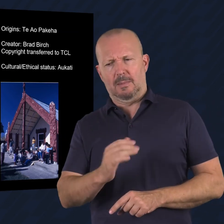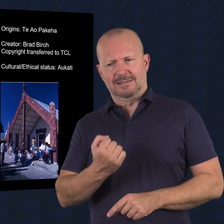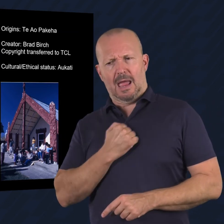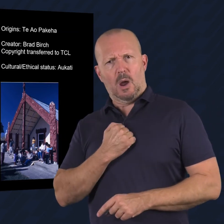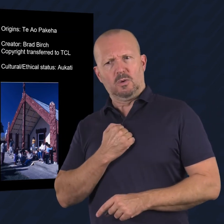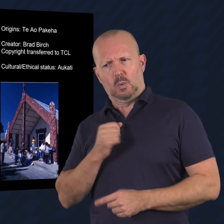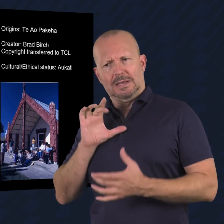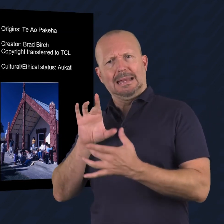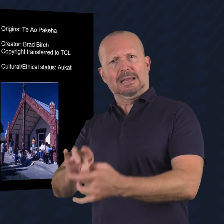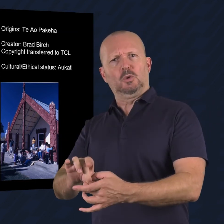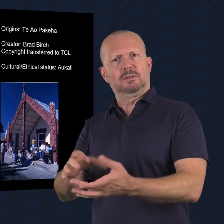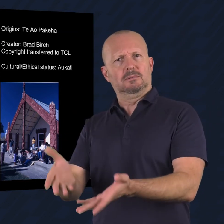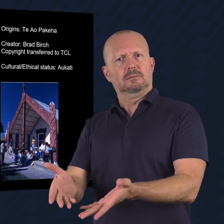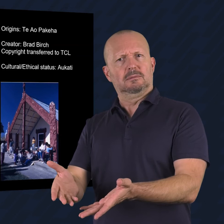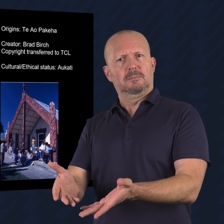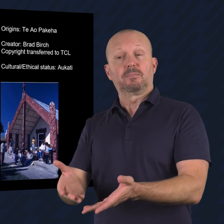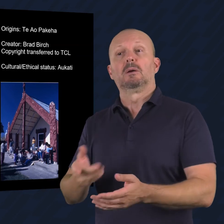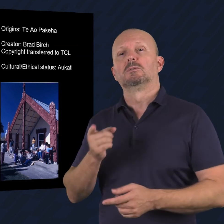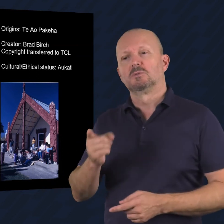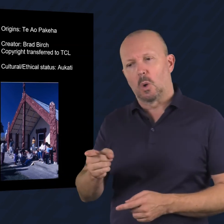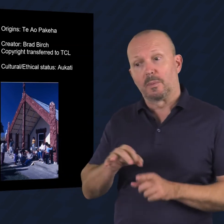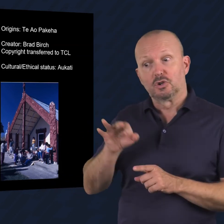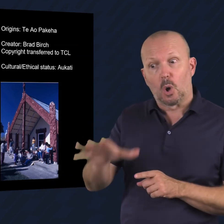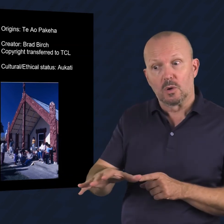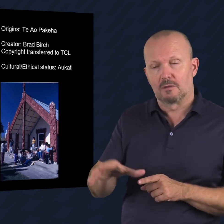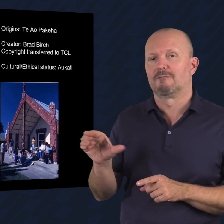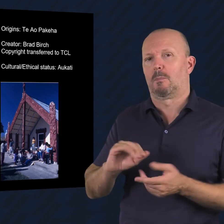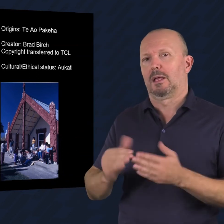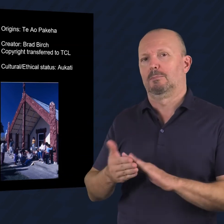and the donor of the collection is from this community.